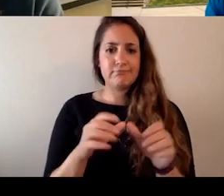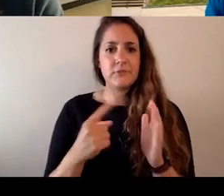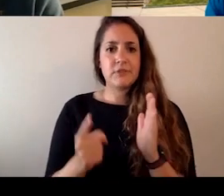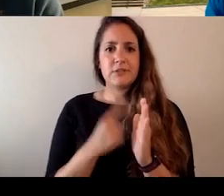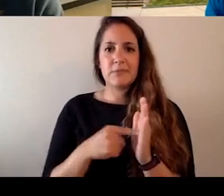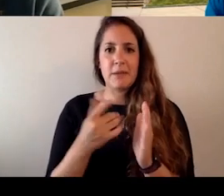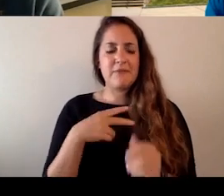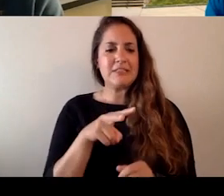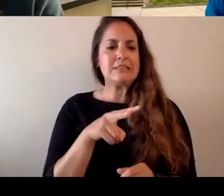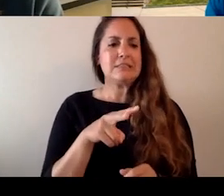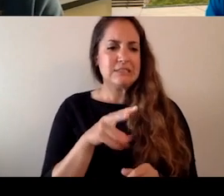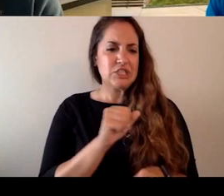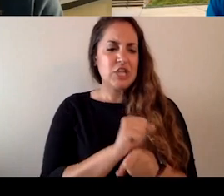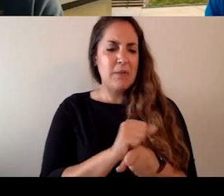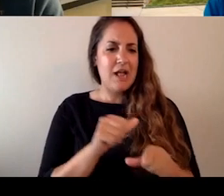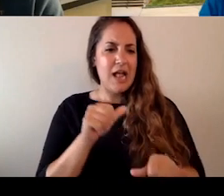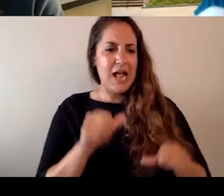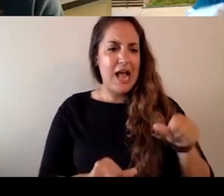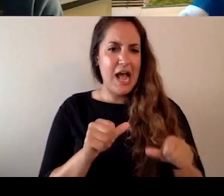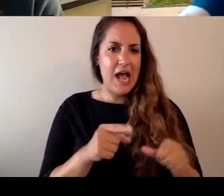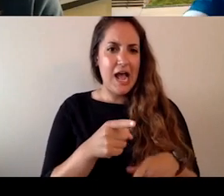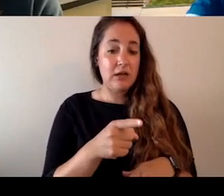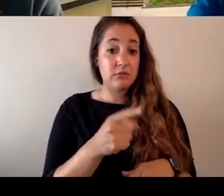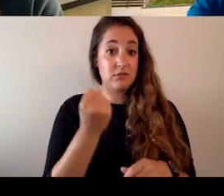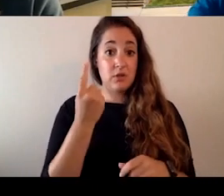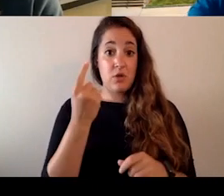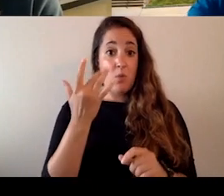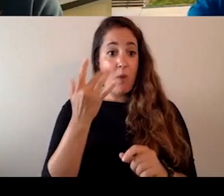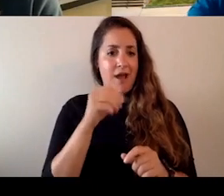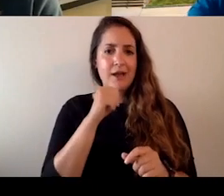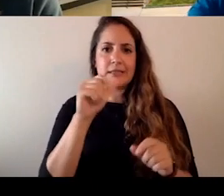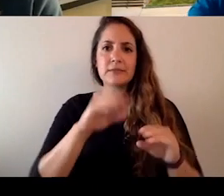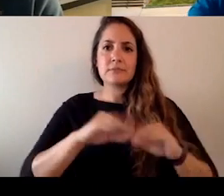and not explicitly state what you're going to need in order to be successful.